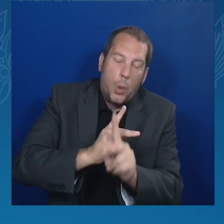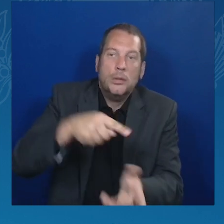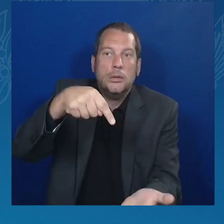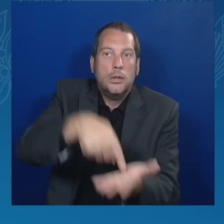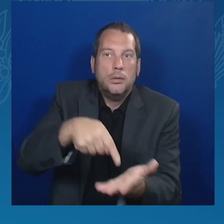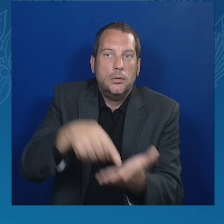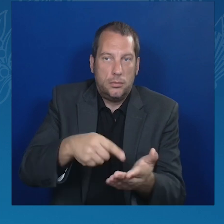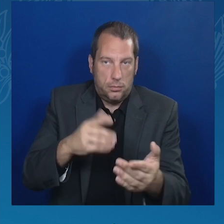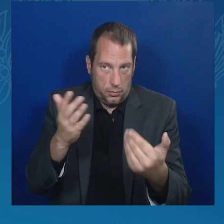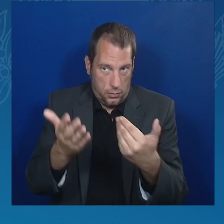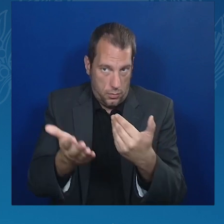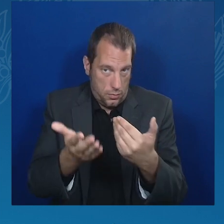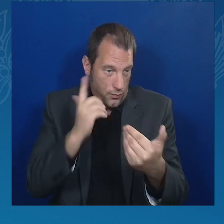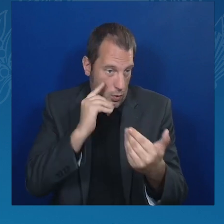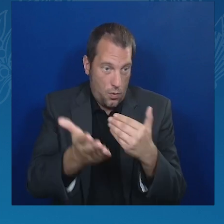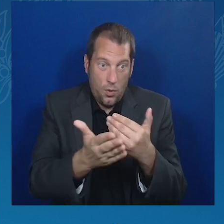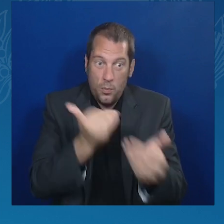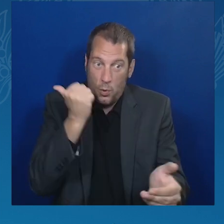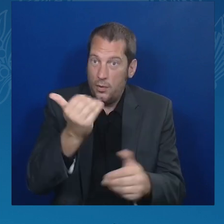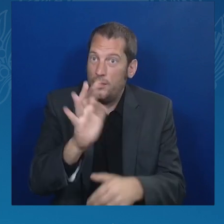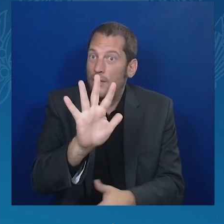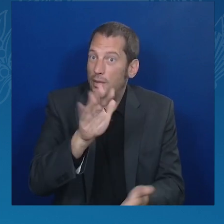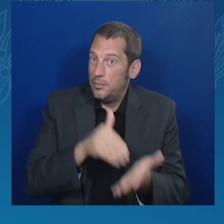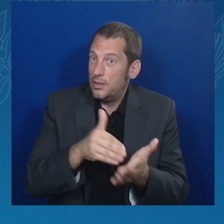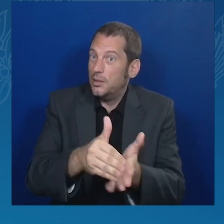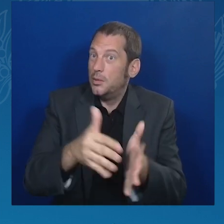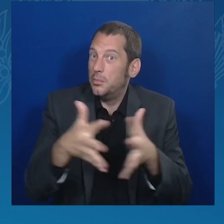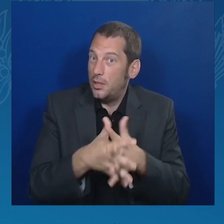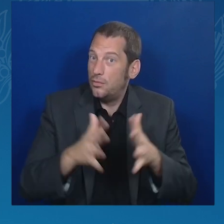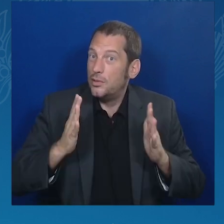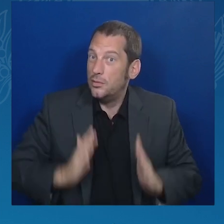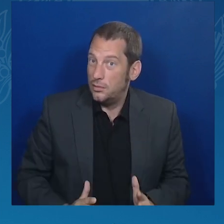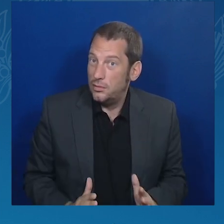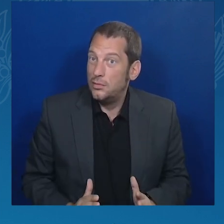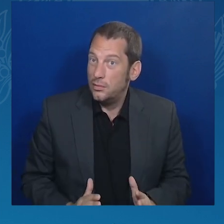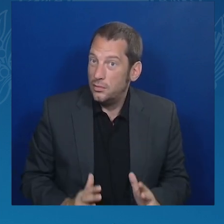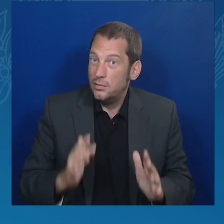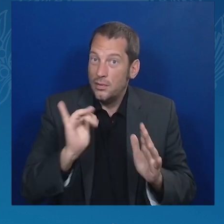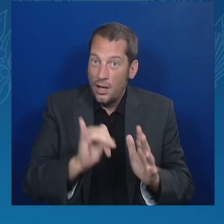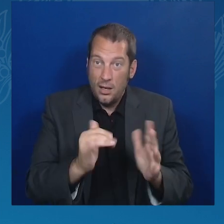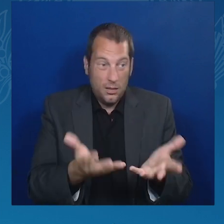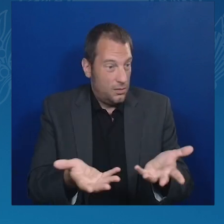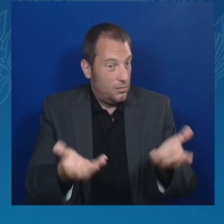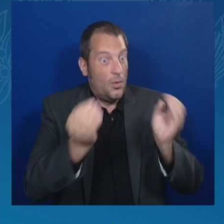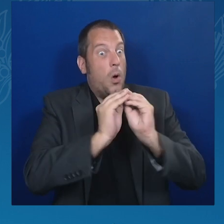and twice as much for our public servants, including our teachers, our nurses, and firefighters.